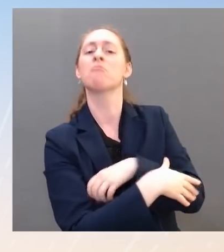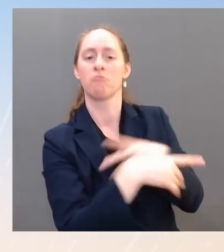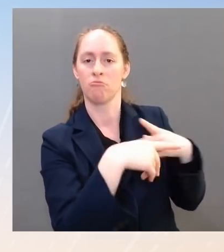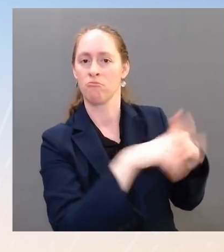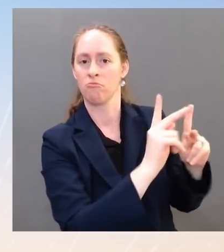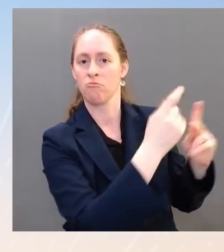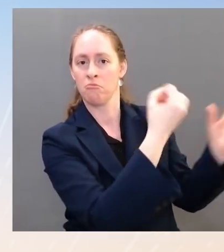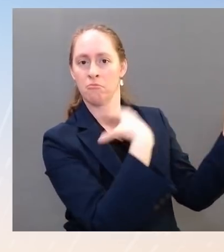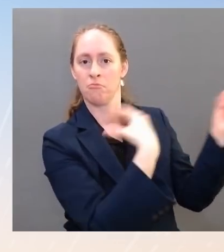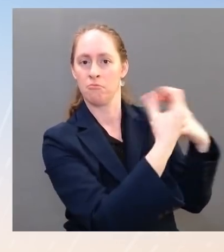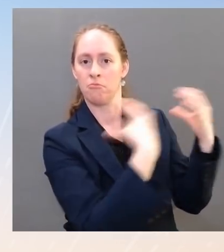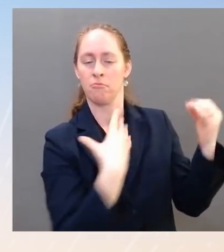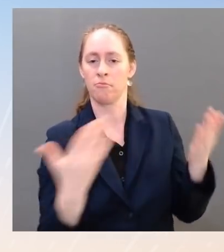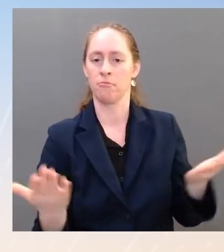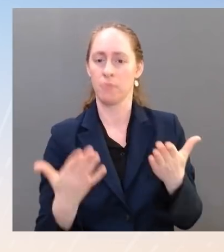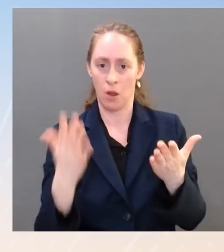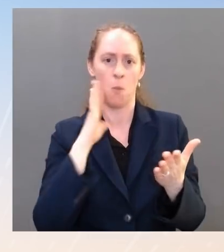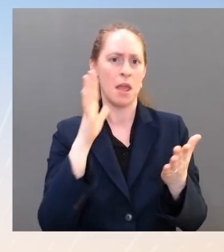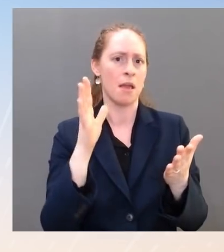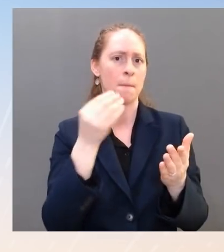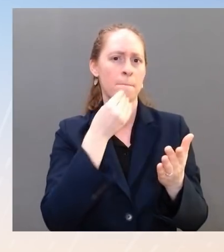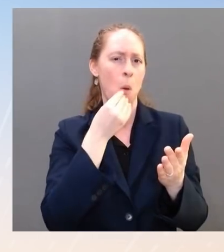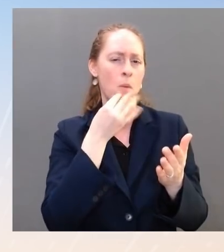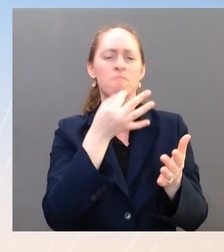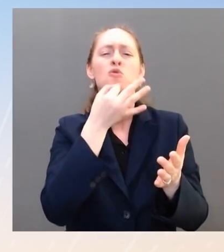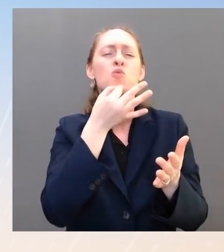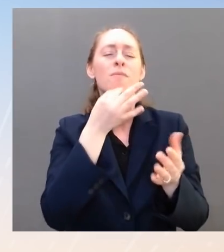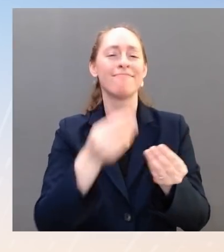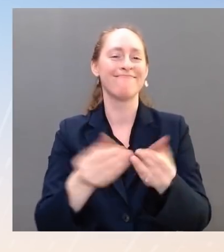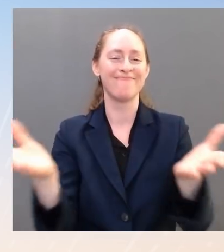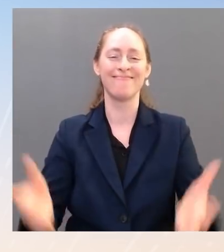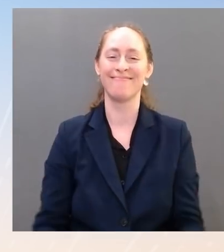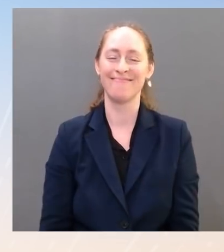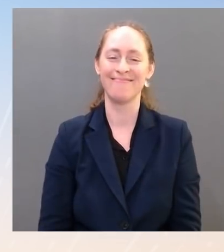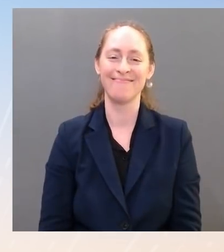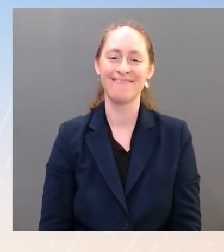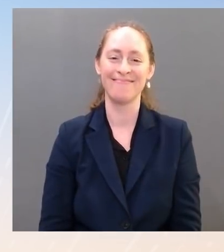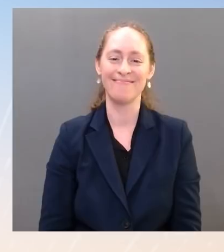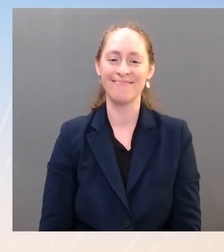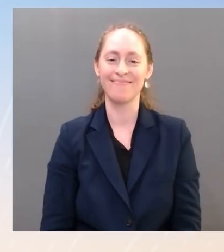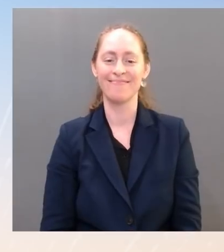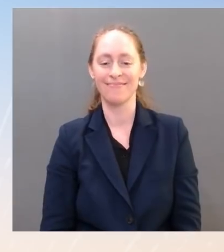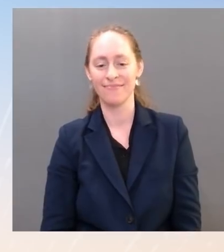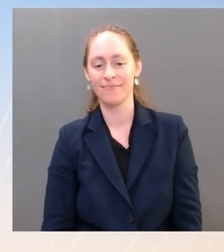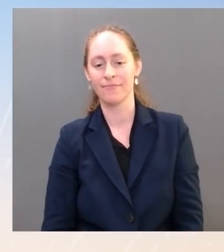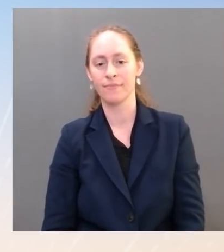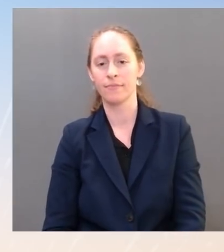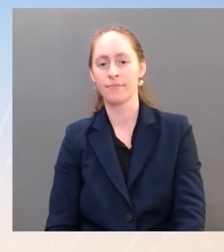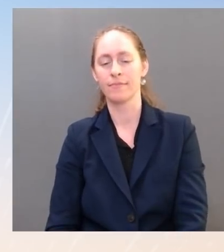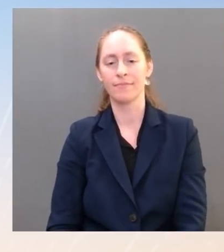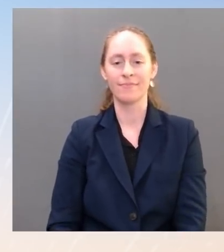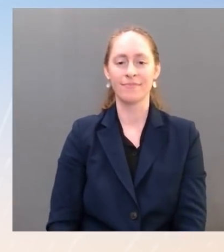And we are -- we were over the course of the weekend and continuing through to this morning